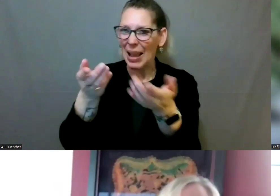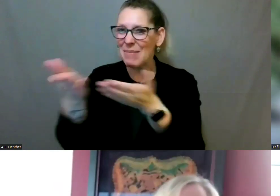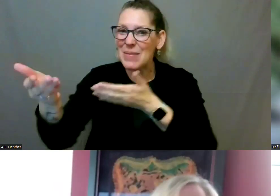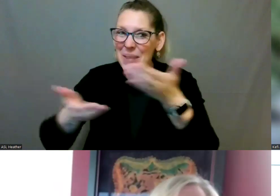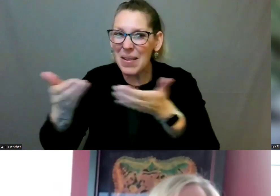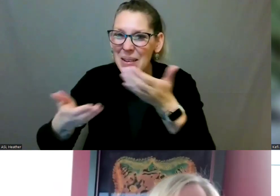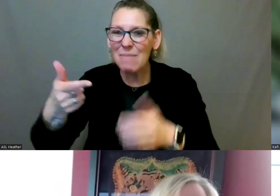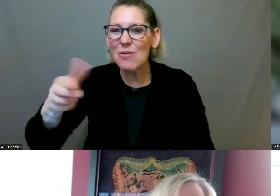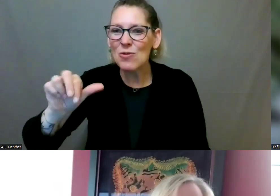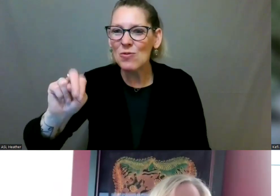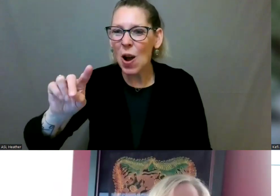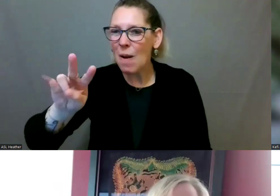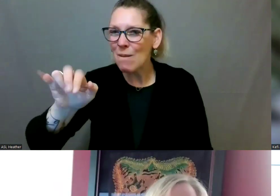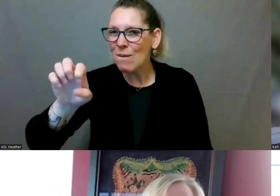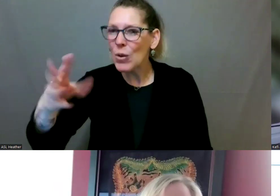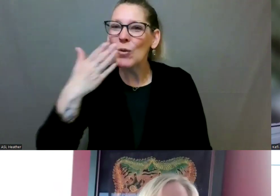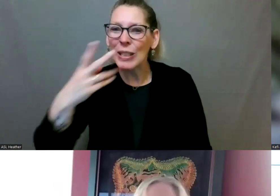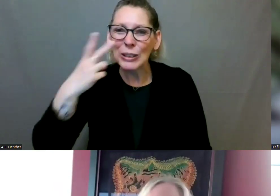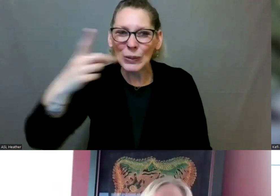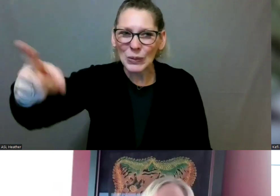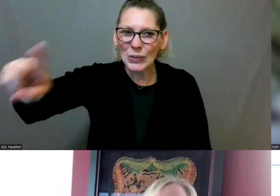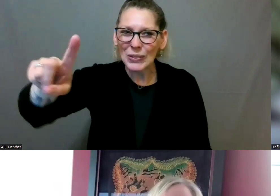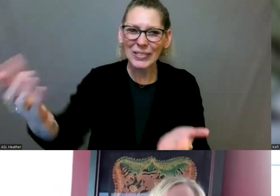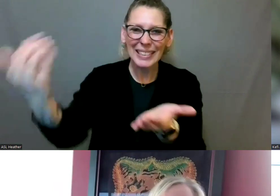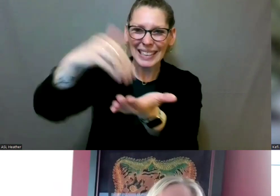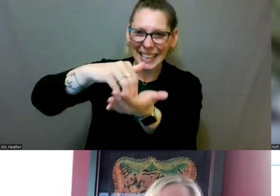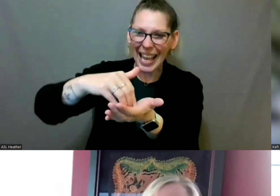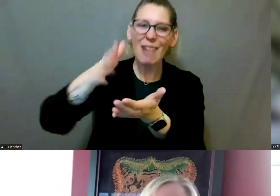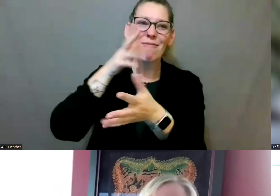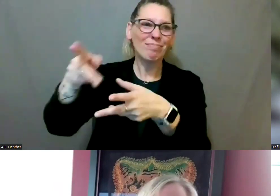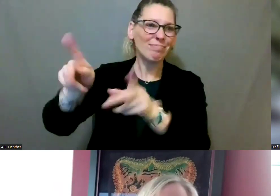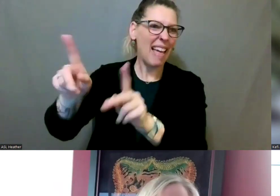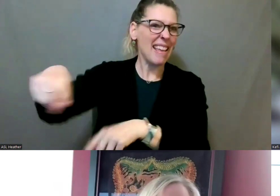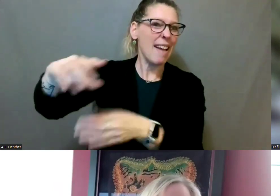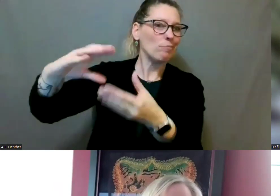Grandview. Good to see you again, & let him share with you what's working well there.